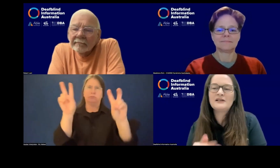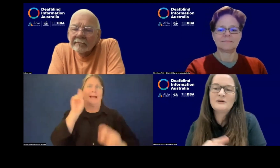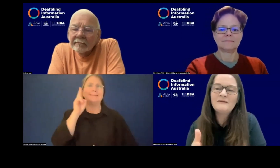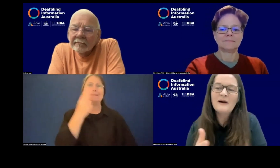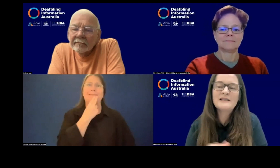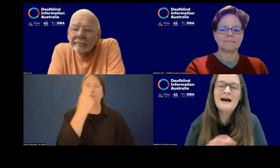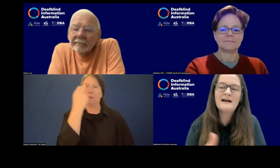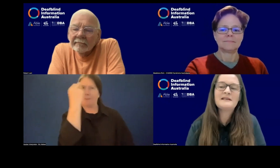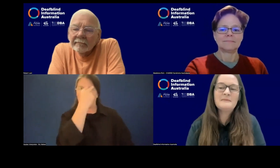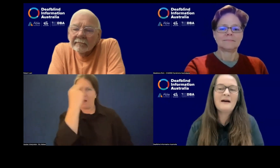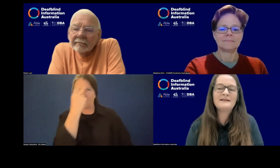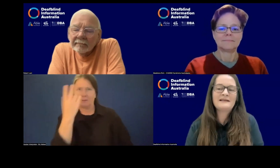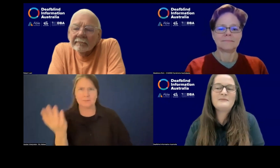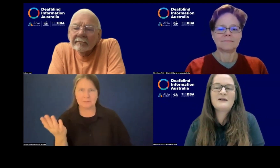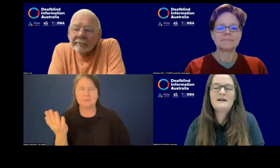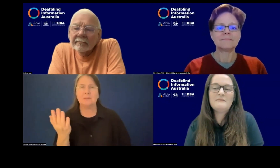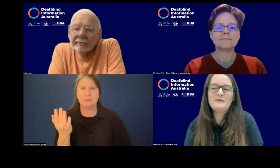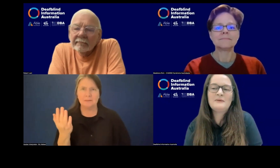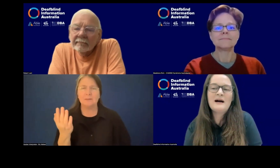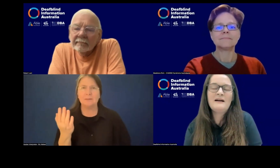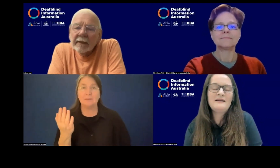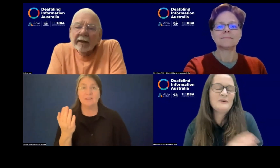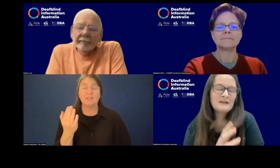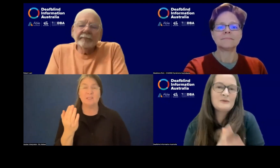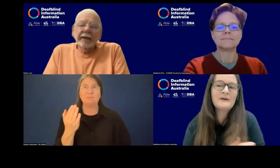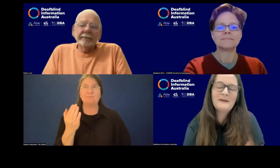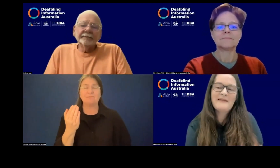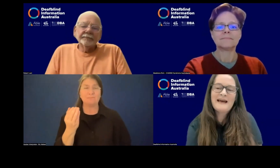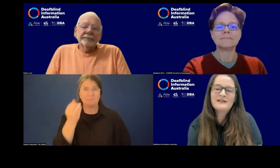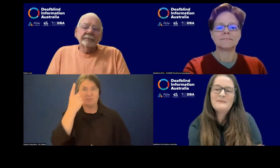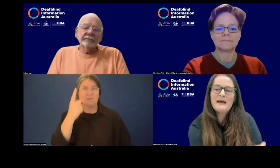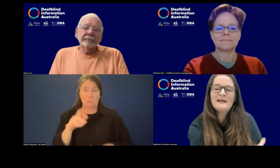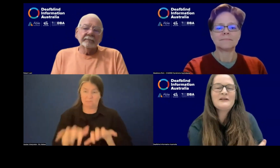It was asked about the same time you were talking about that.